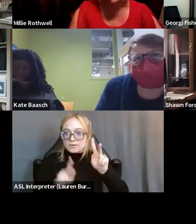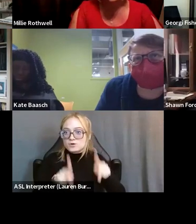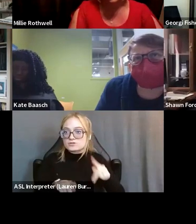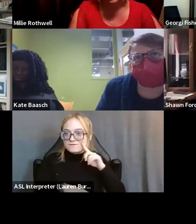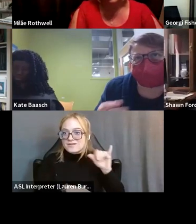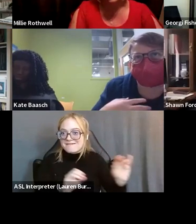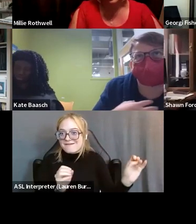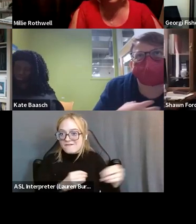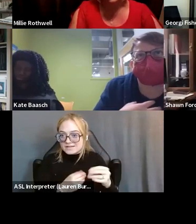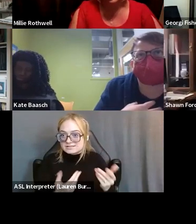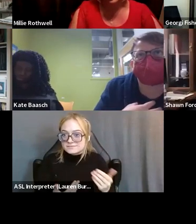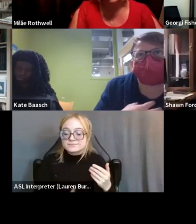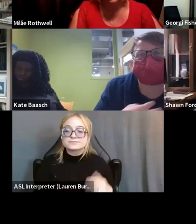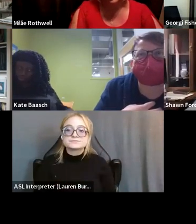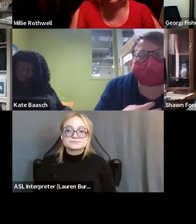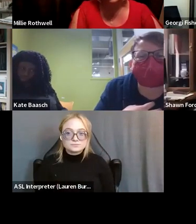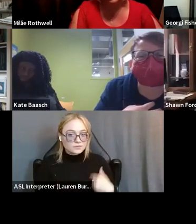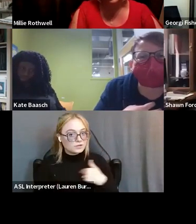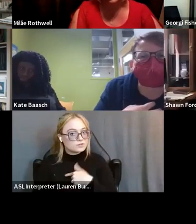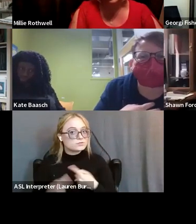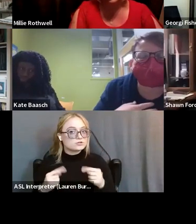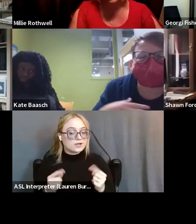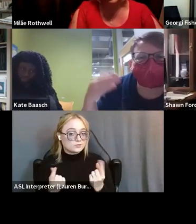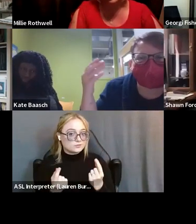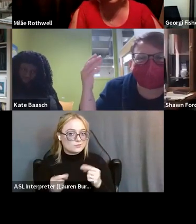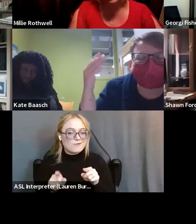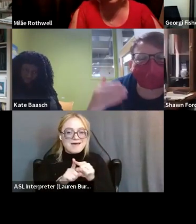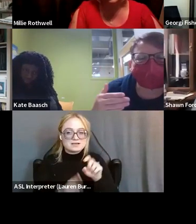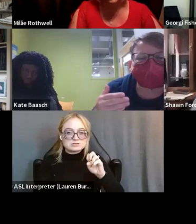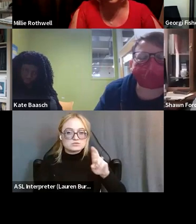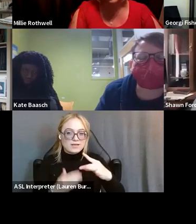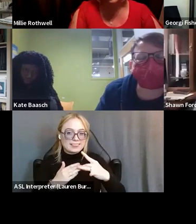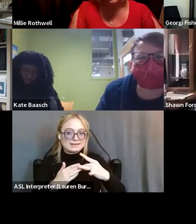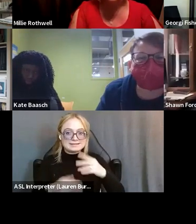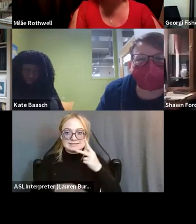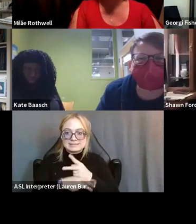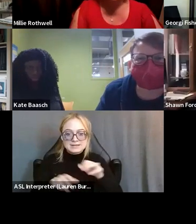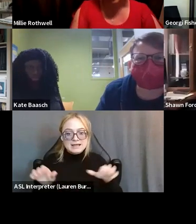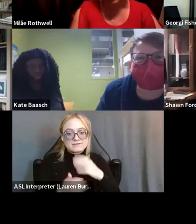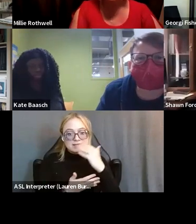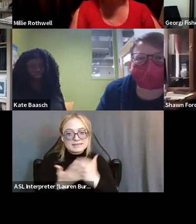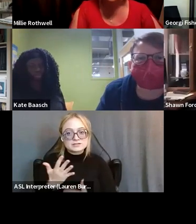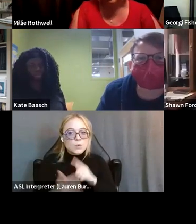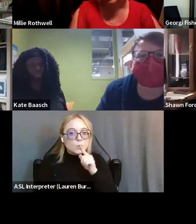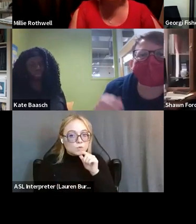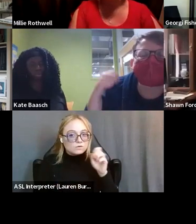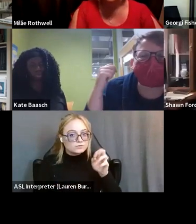And another thing that we try to do as the SOAR leads is keep an active list of who the SOAR providers are in DC